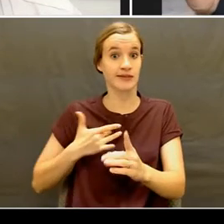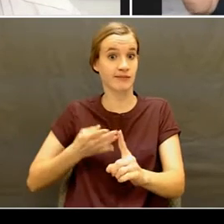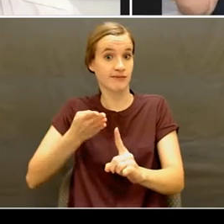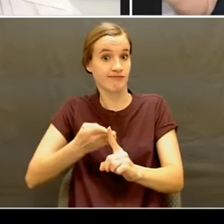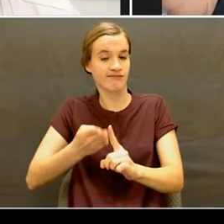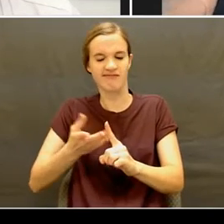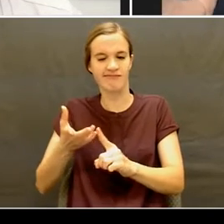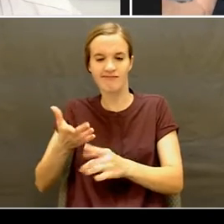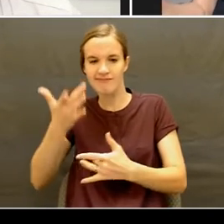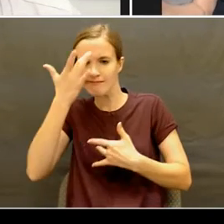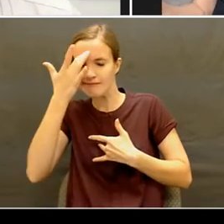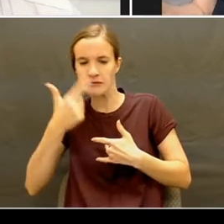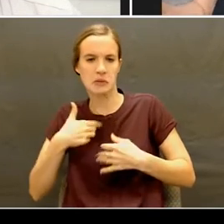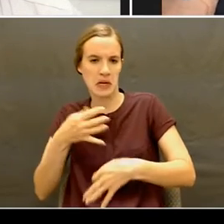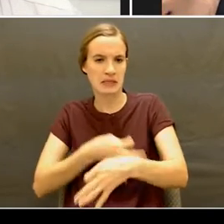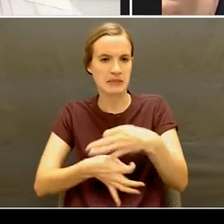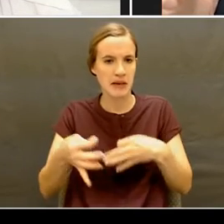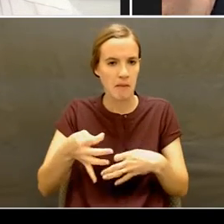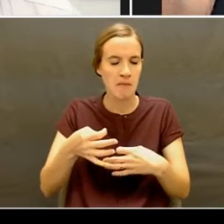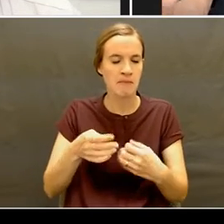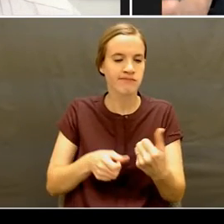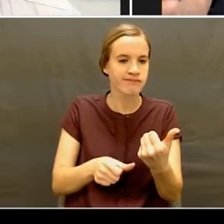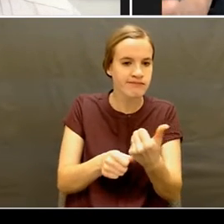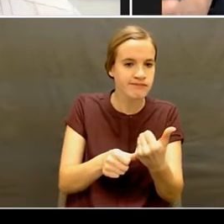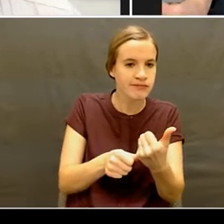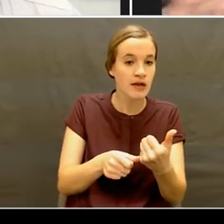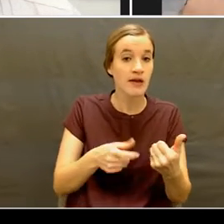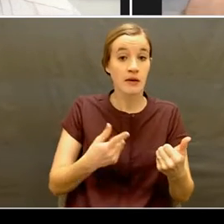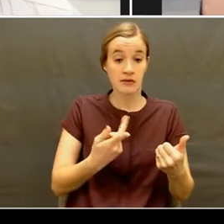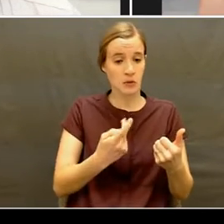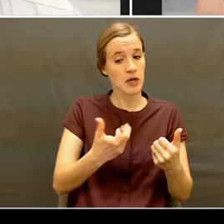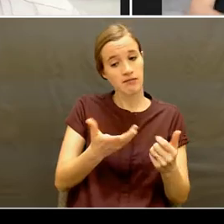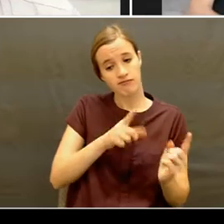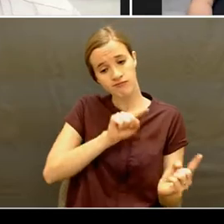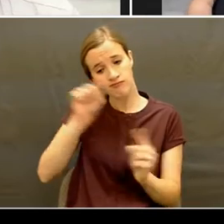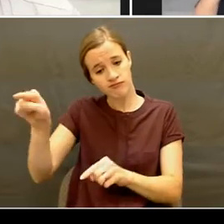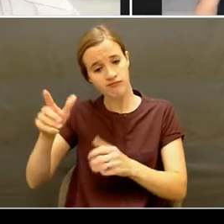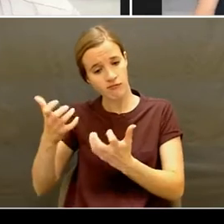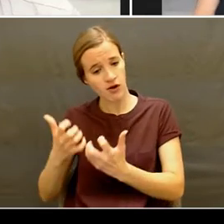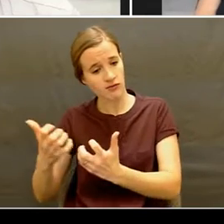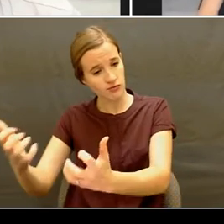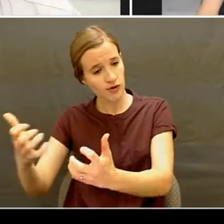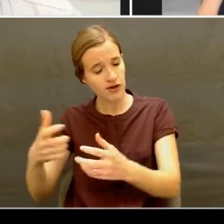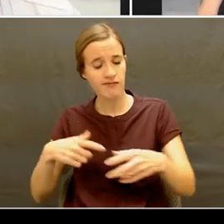him. And got into the auditorium and the guy said, "okay, you can't go any further, you have to be